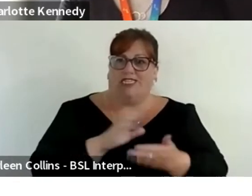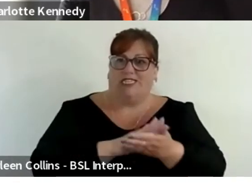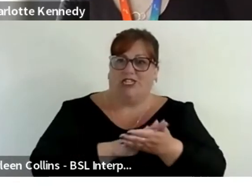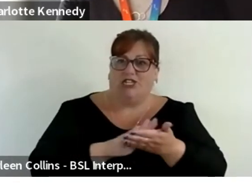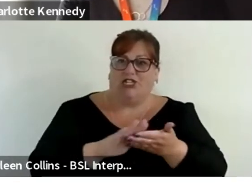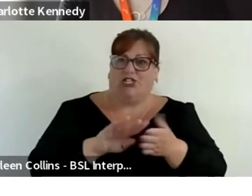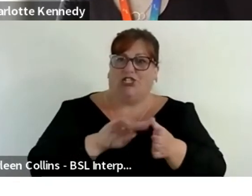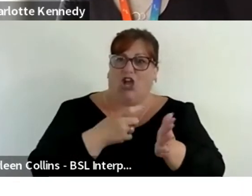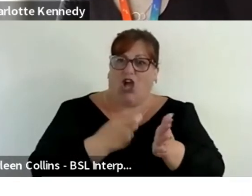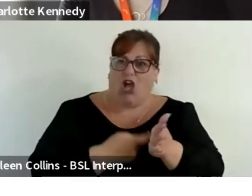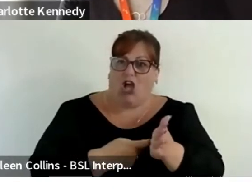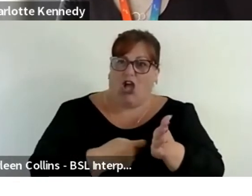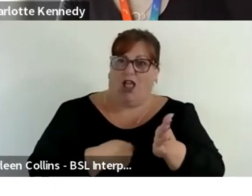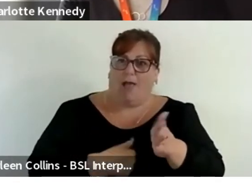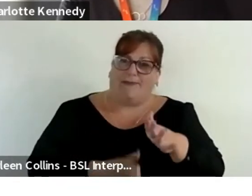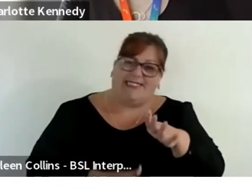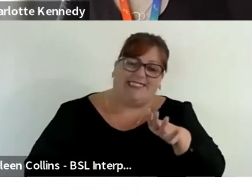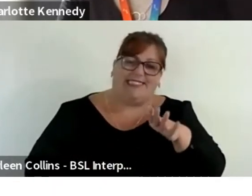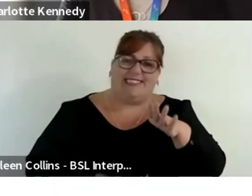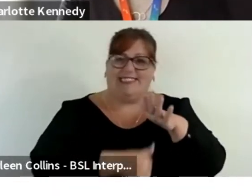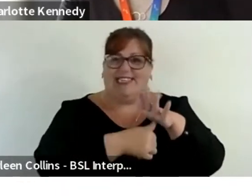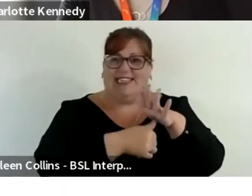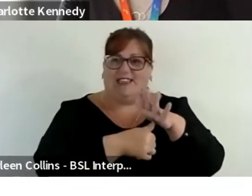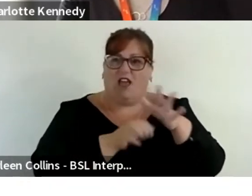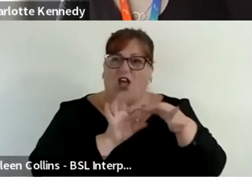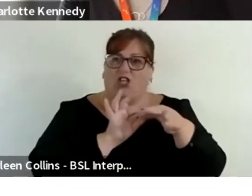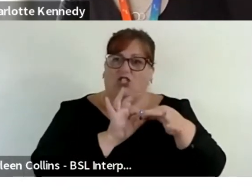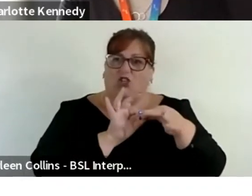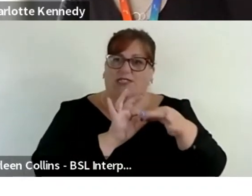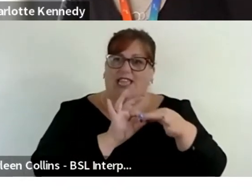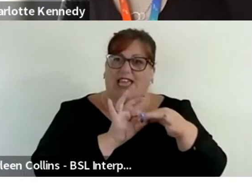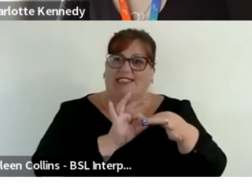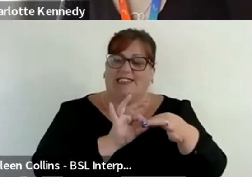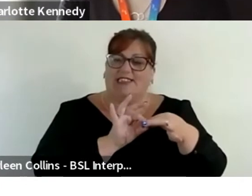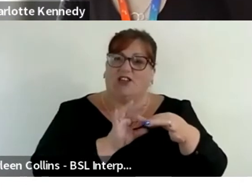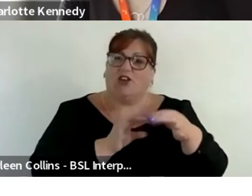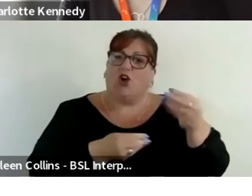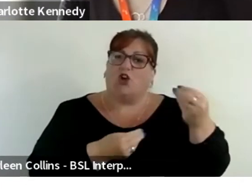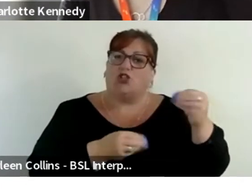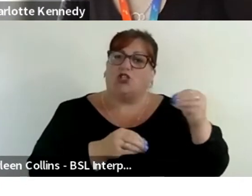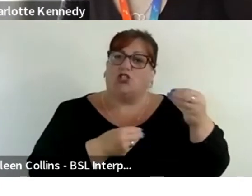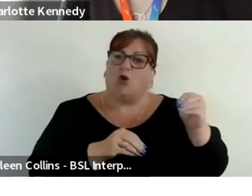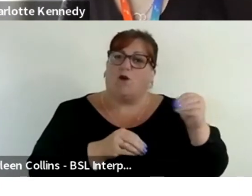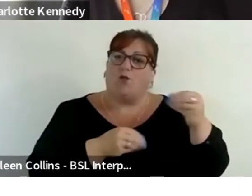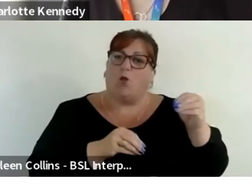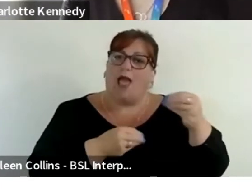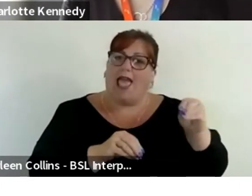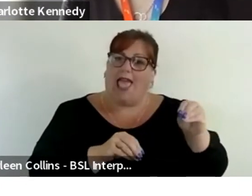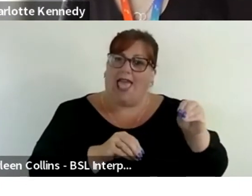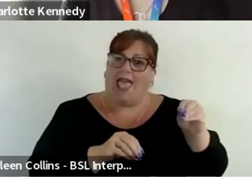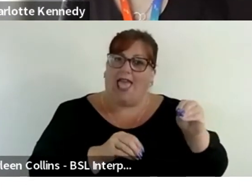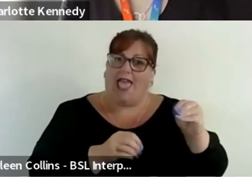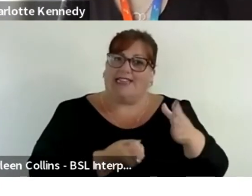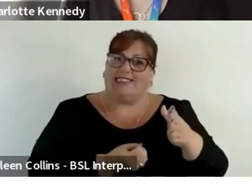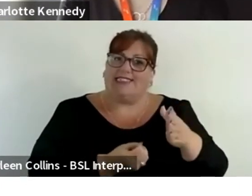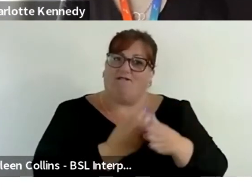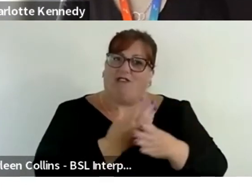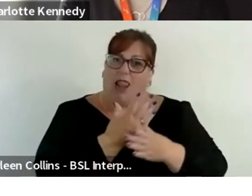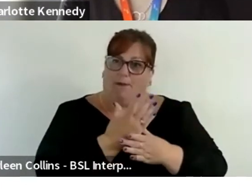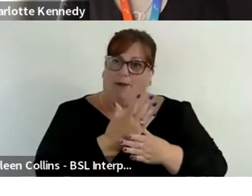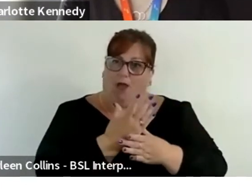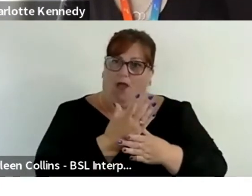associate software developer in ACR, PwC's research centre in Belfast I